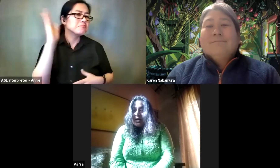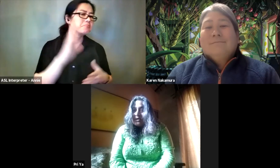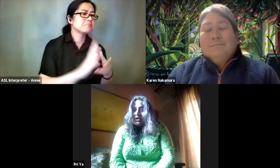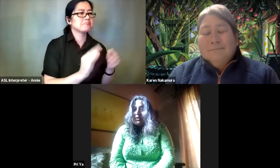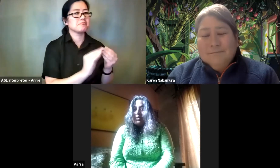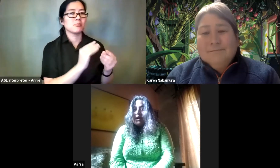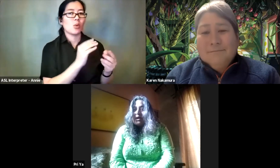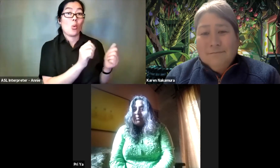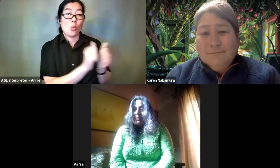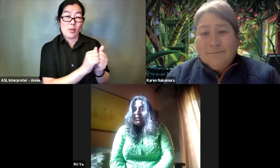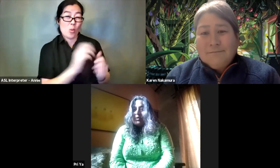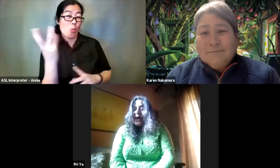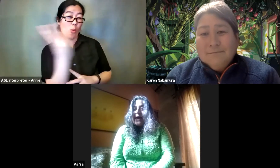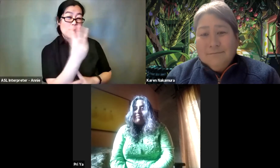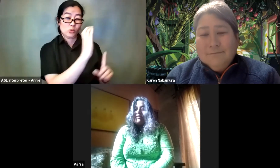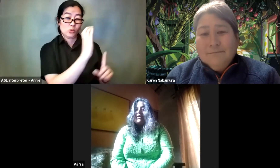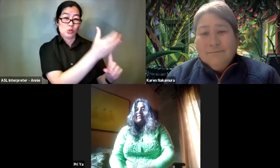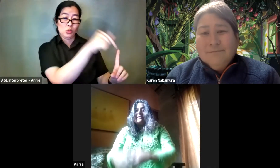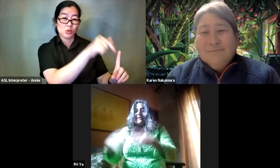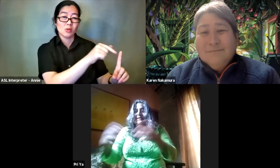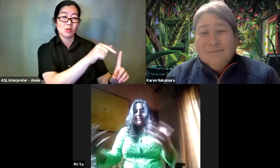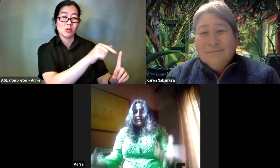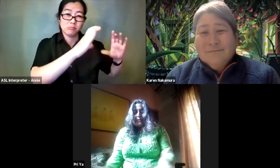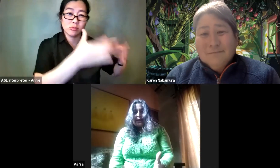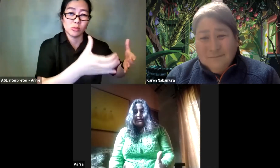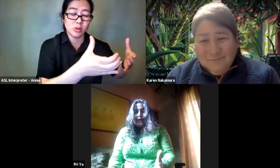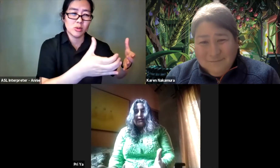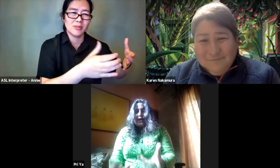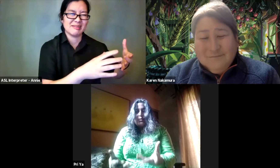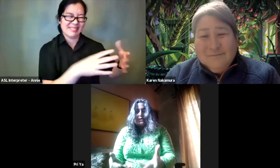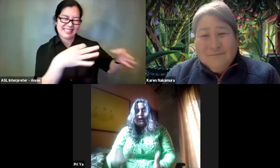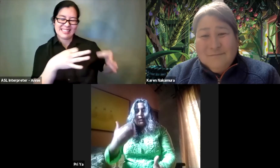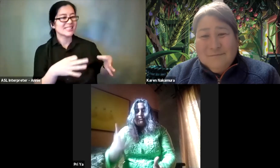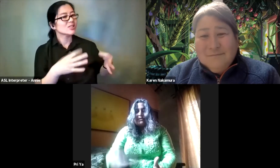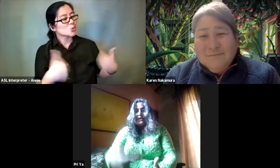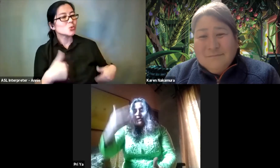Priya Ramasubban: You have systems in place there, that would say Okay, this has to happen